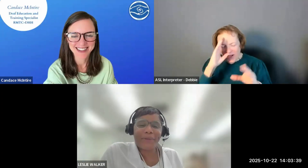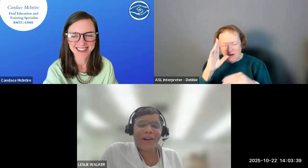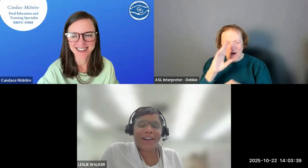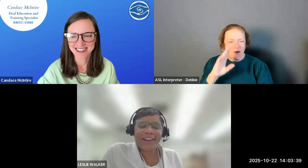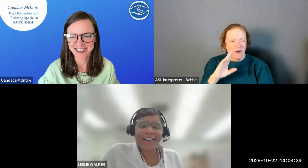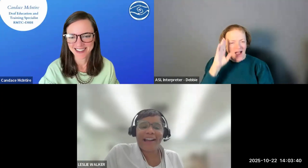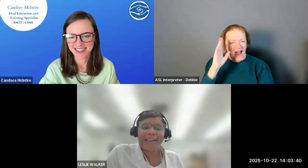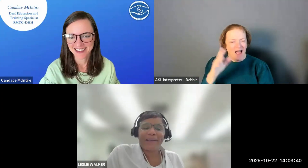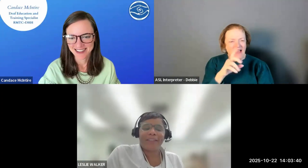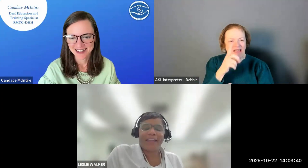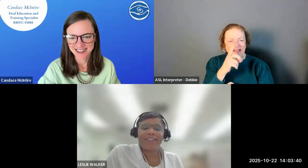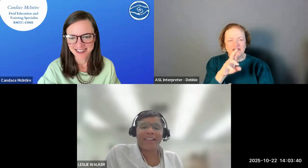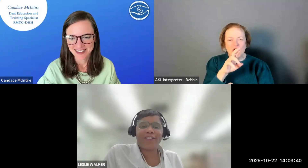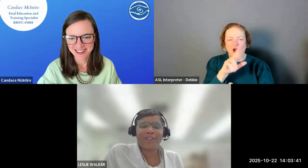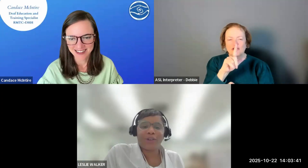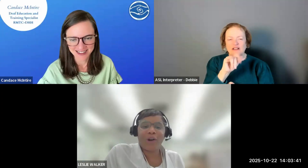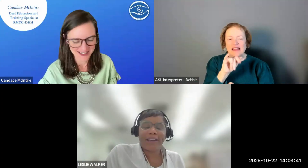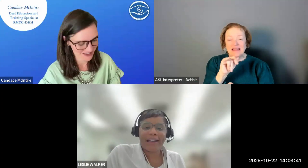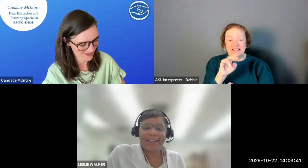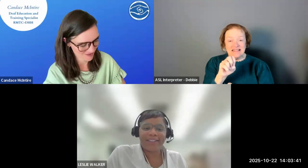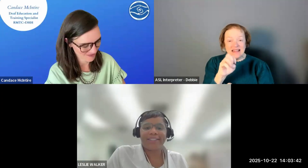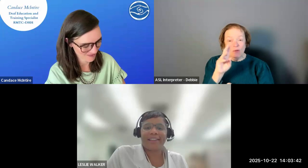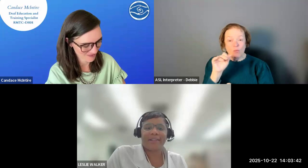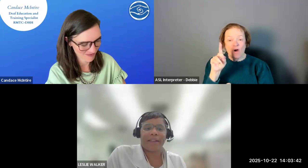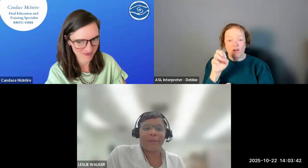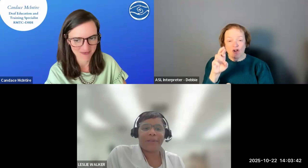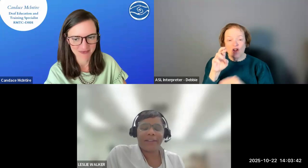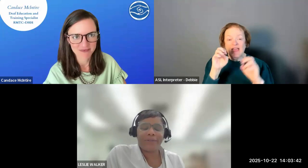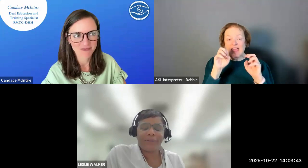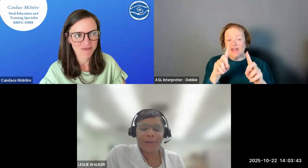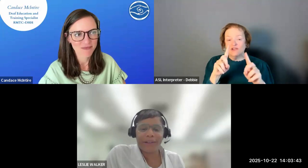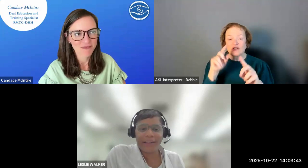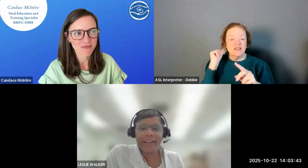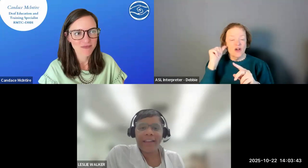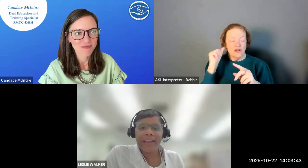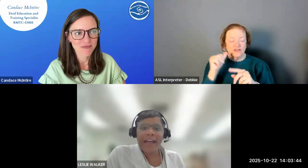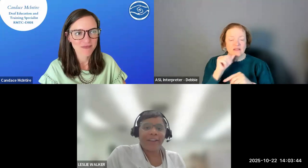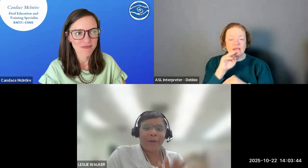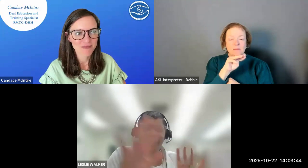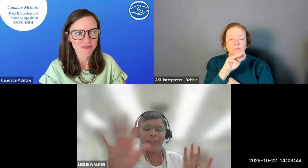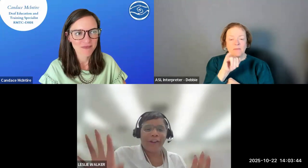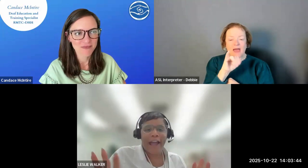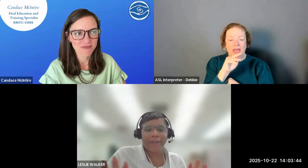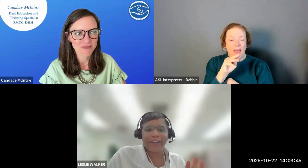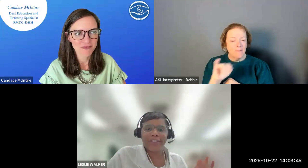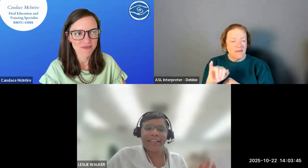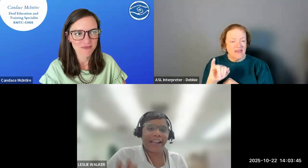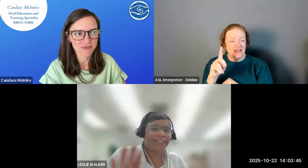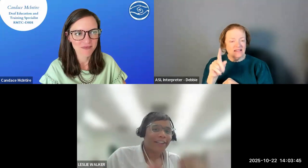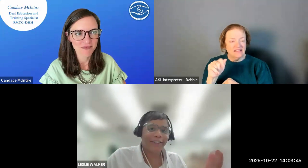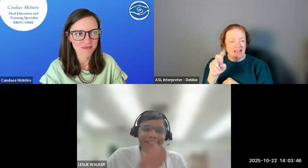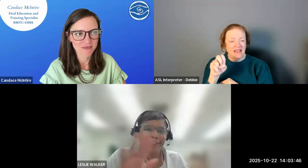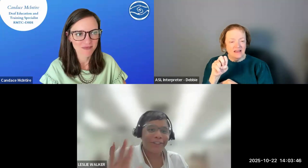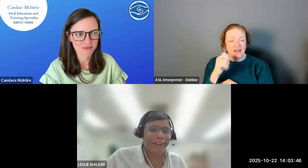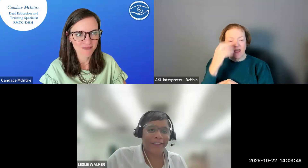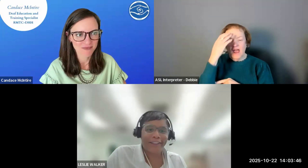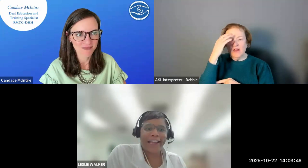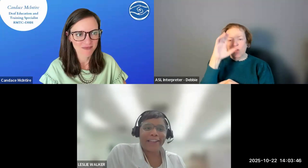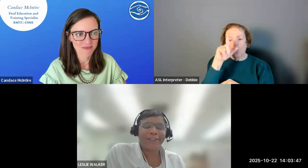Leslie Walker. I am the Educational Audiologist in Miami-Dade, Florida. I know in the crowd there's an itinerant teacher in there that